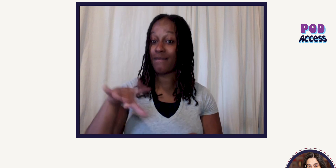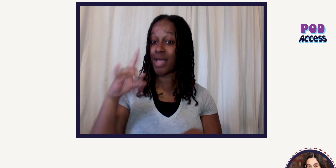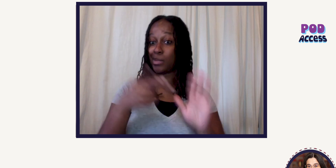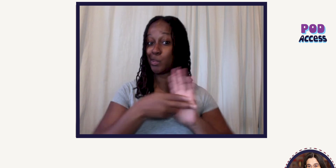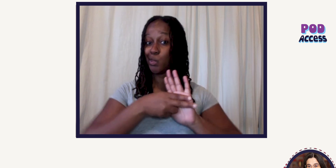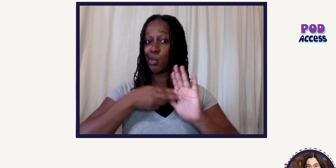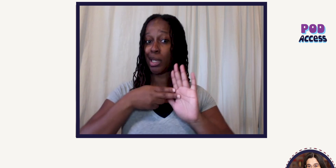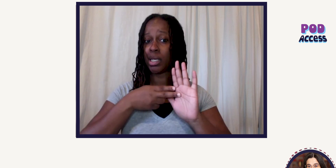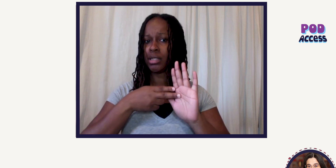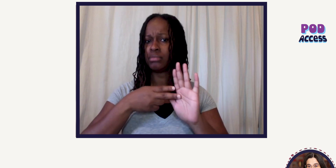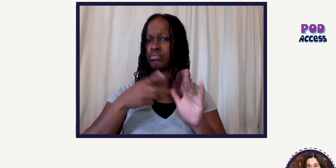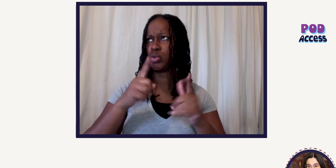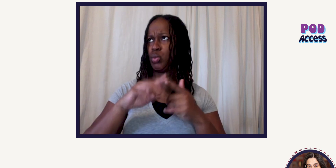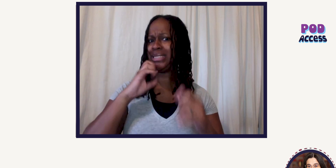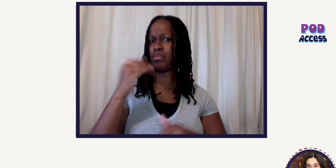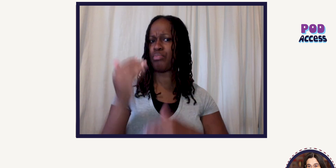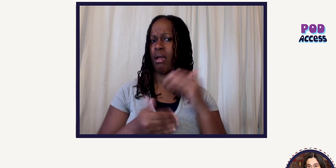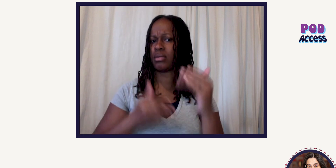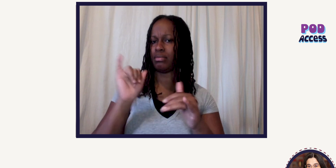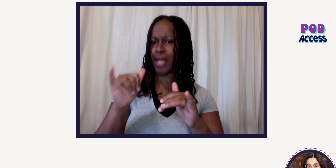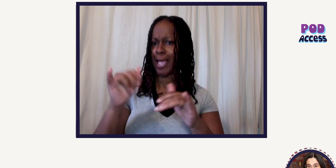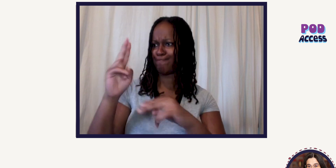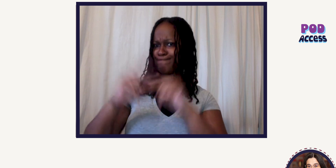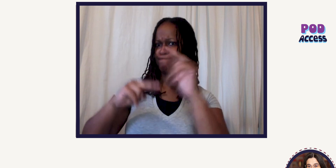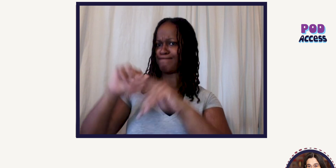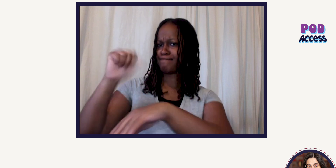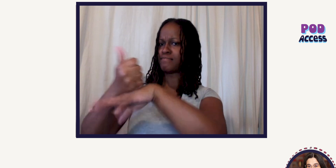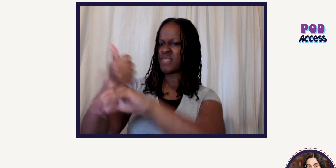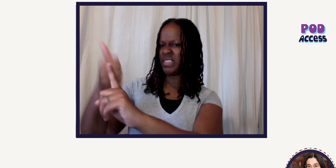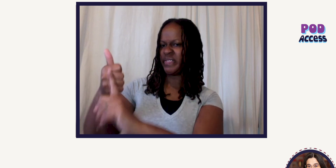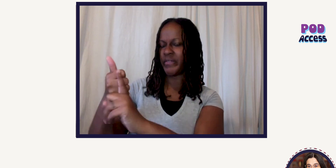I find branding to be a process that builds upon itself.